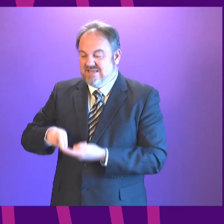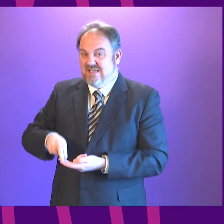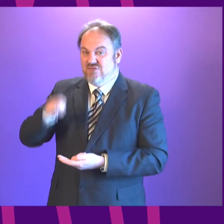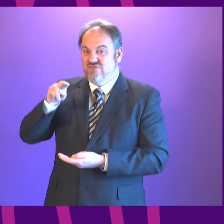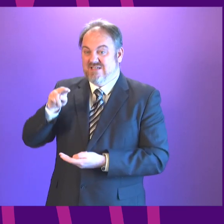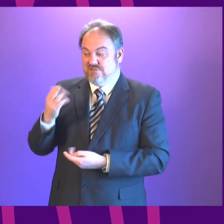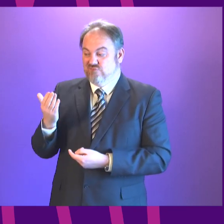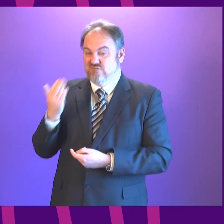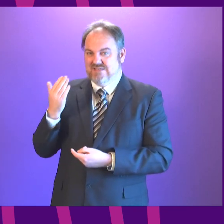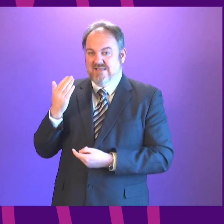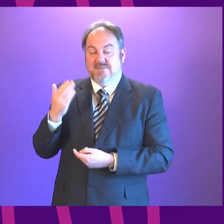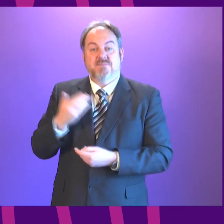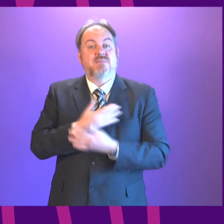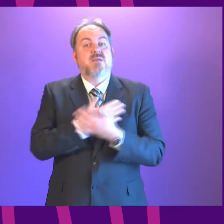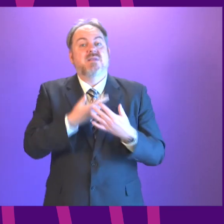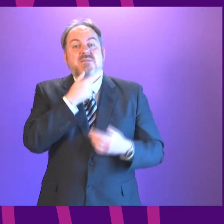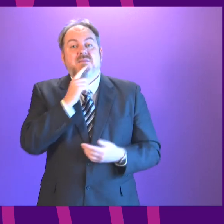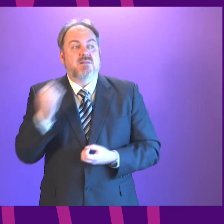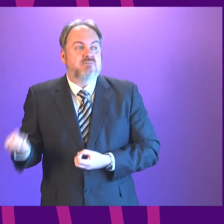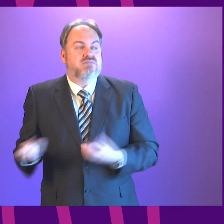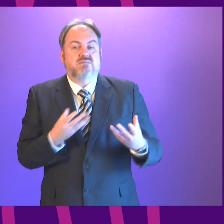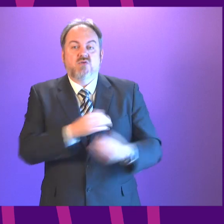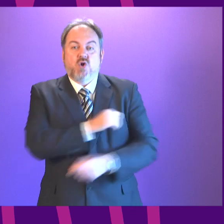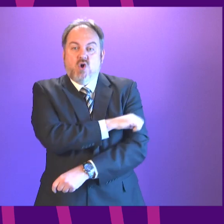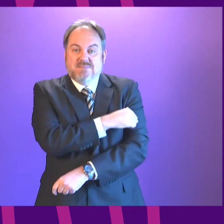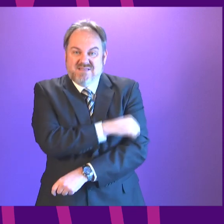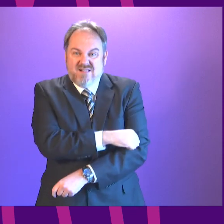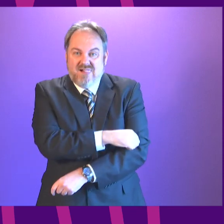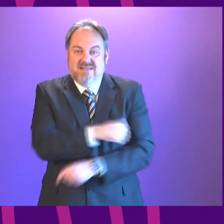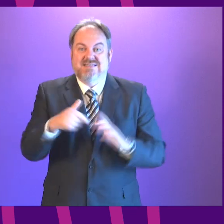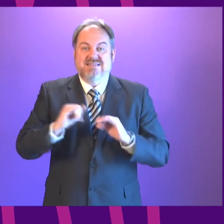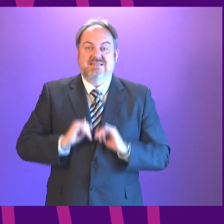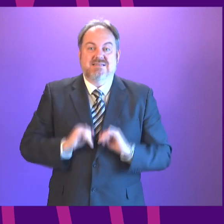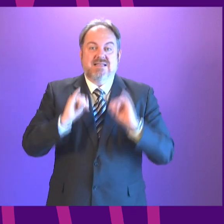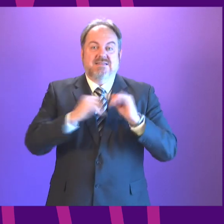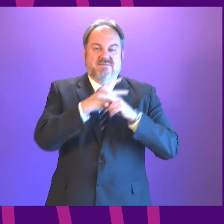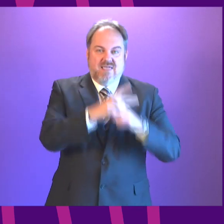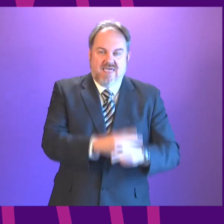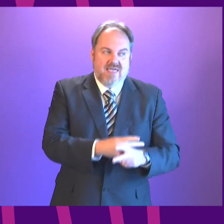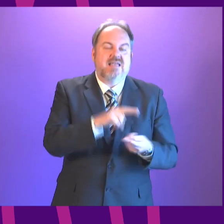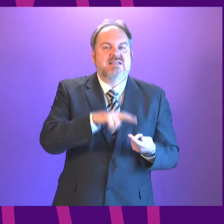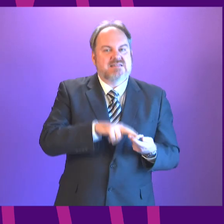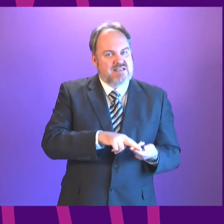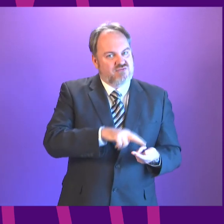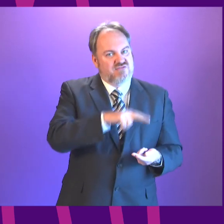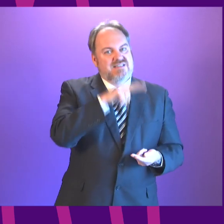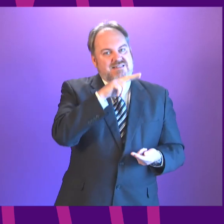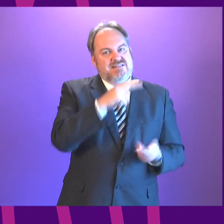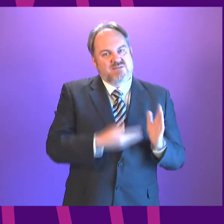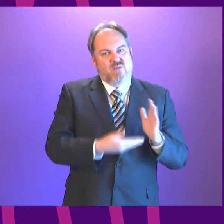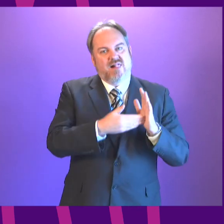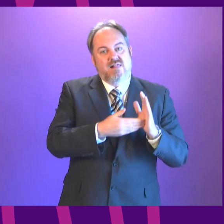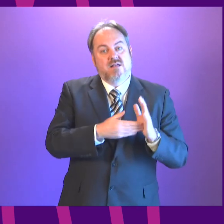with Covid who are in hospital and the number in intensive care have also risen slightly again, after a period of quite marked decline.